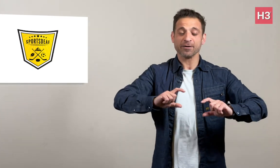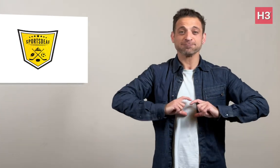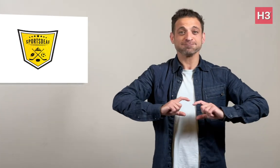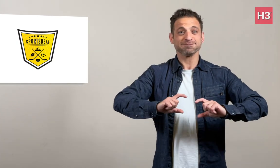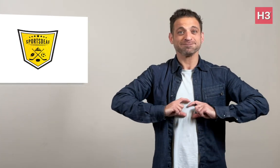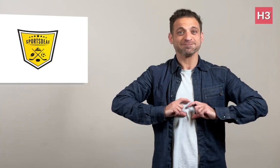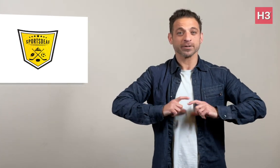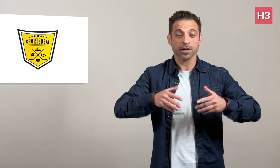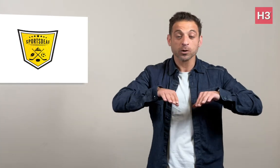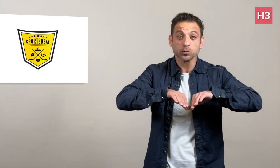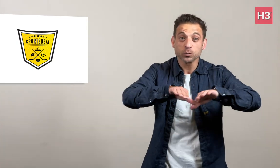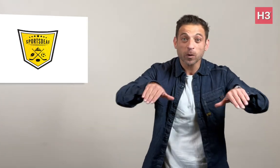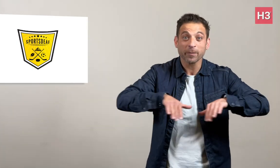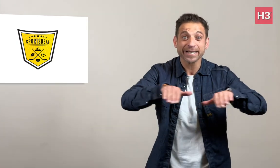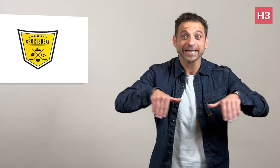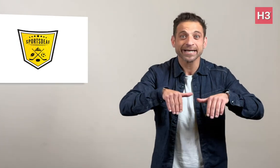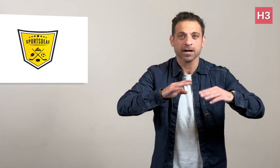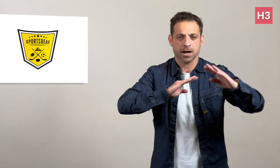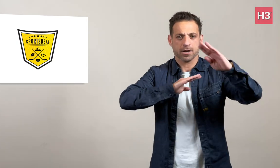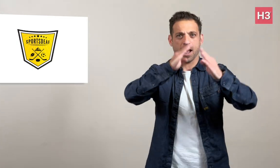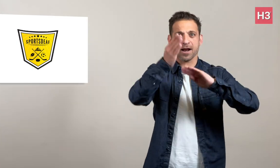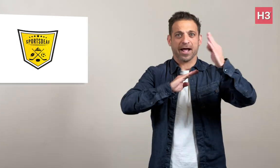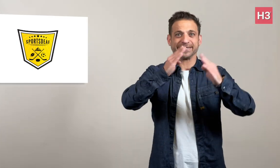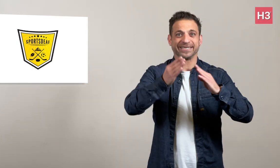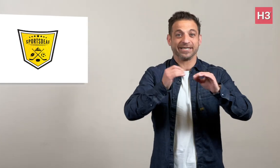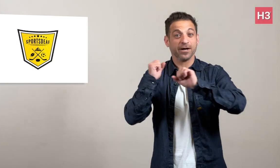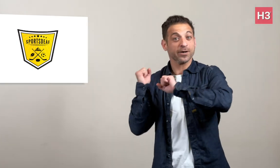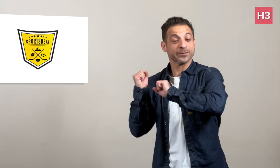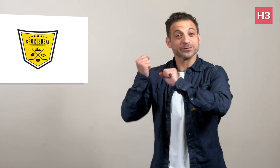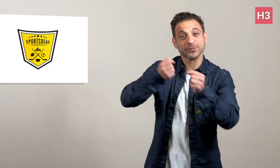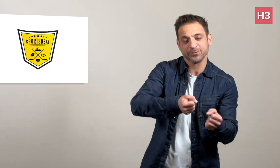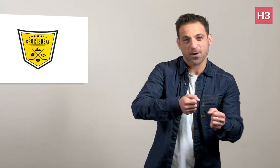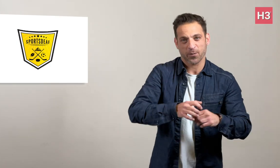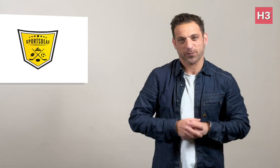winning medals for Swimming, Karate and Judo.